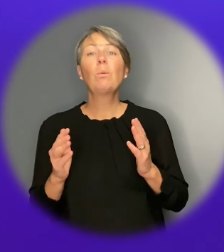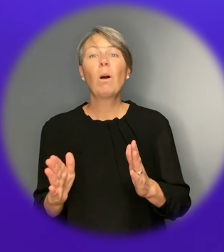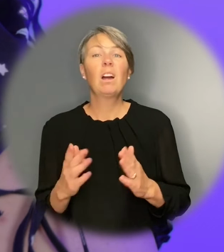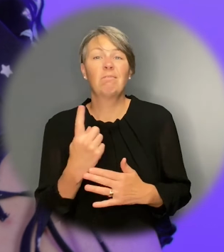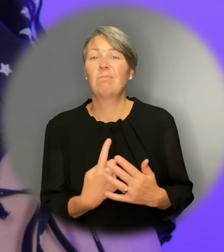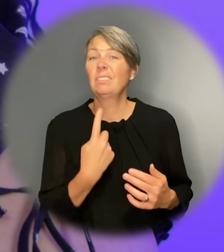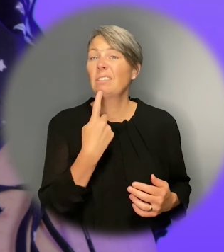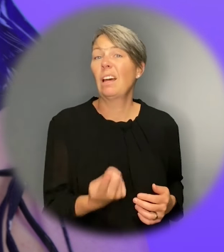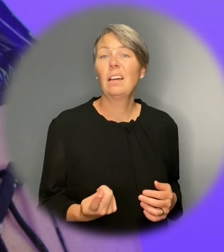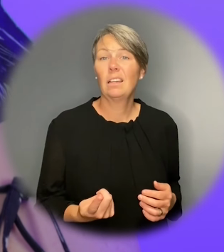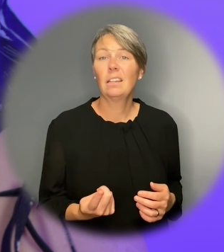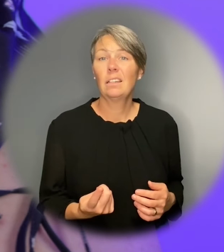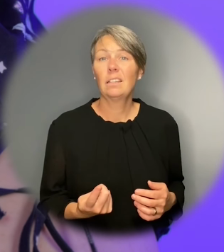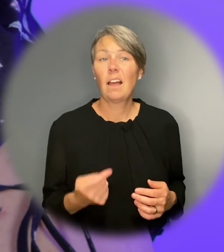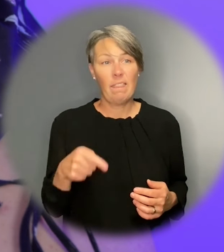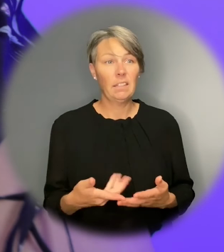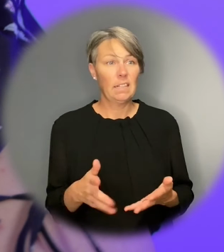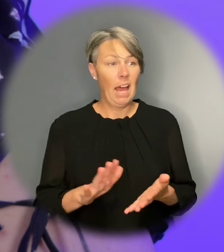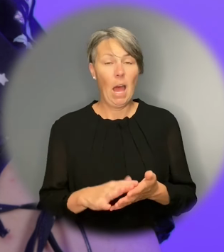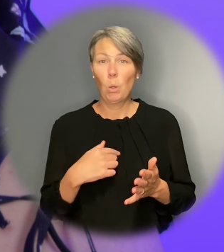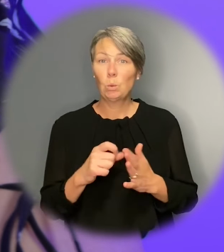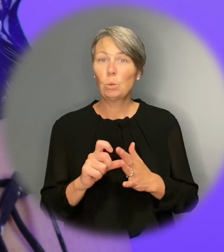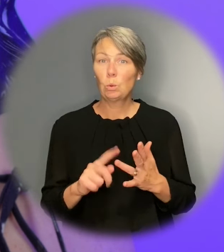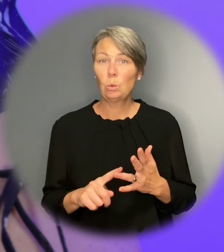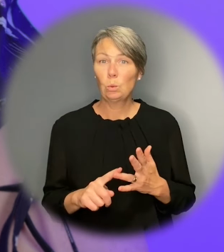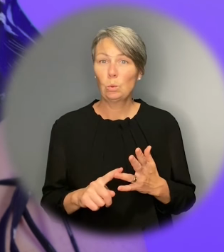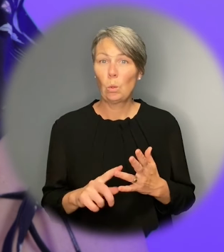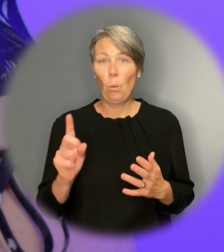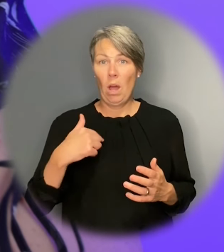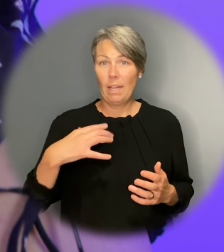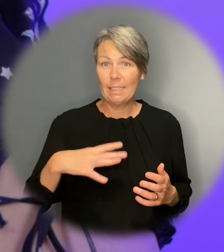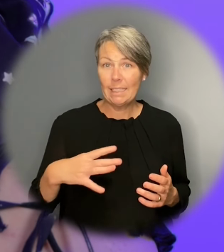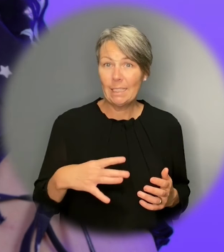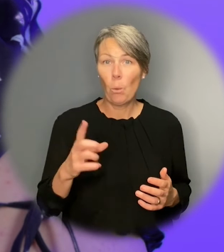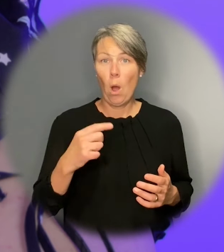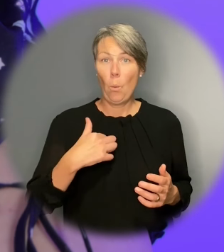like, this is how we do this. This is what I need. This is what I want, Let's you